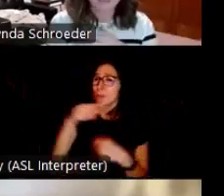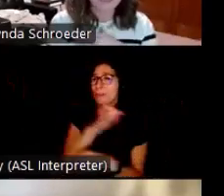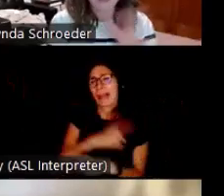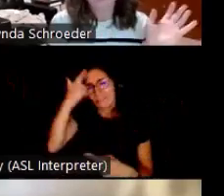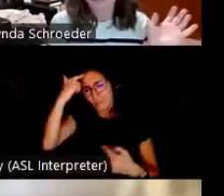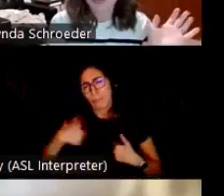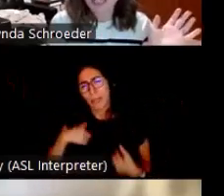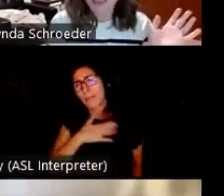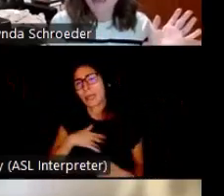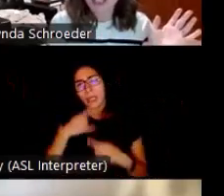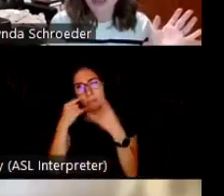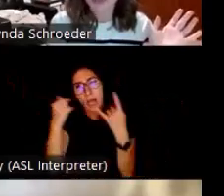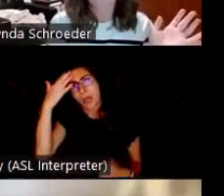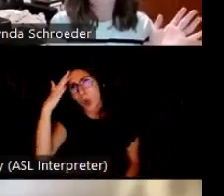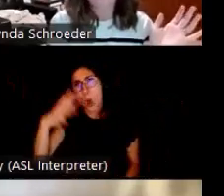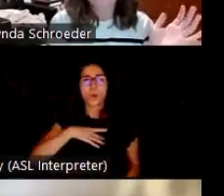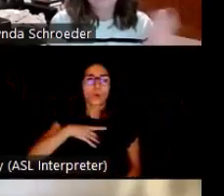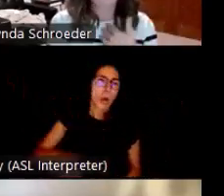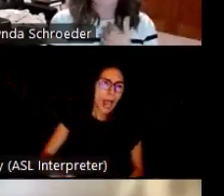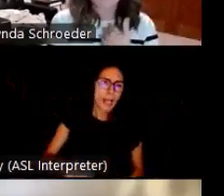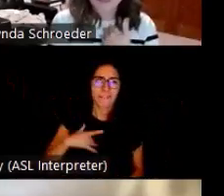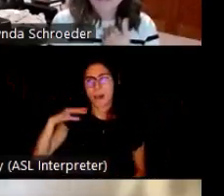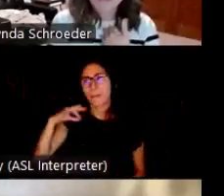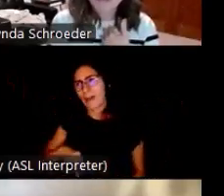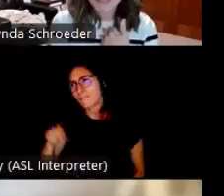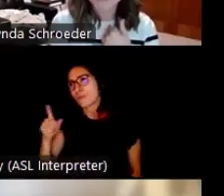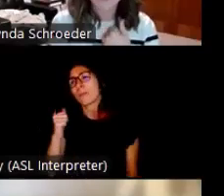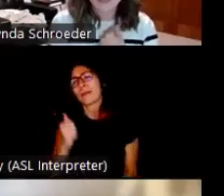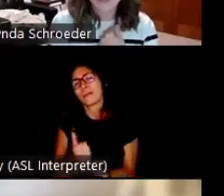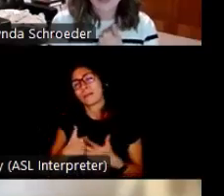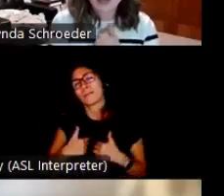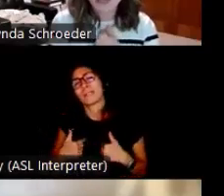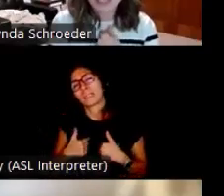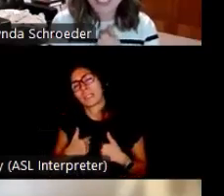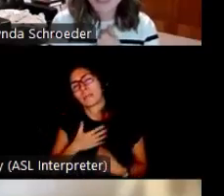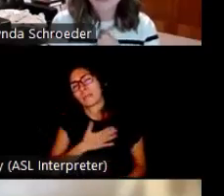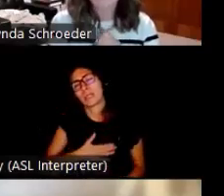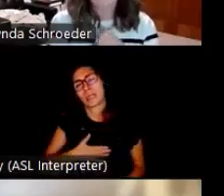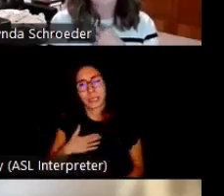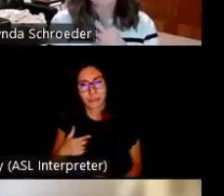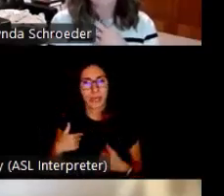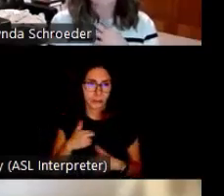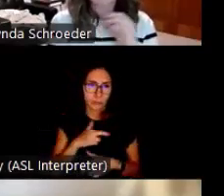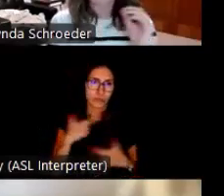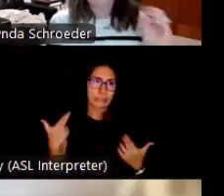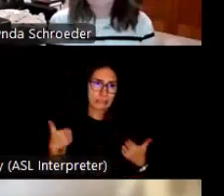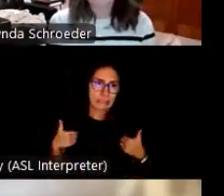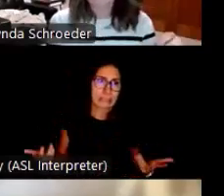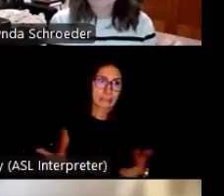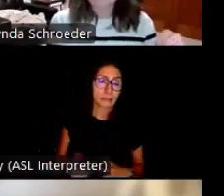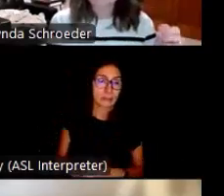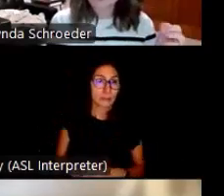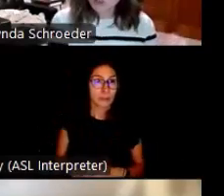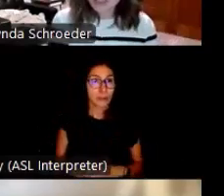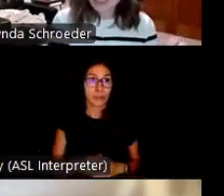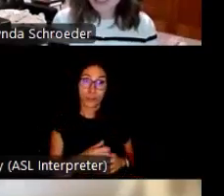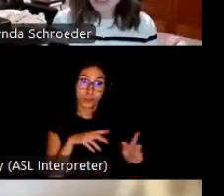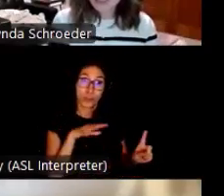It's probably not doing anything for you. But do it for me, because I am at risk. So it was about finding the trusted sources